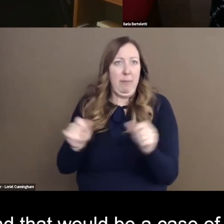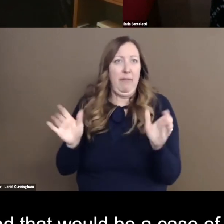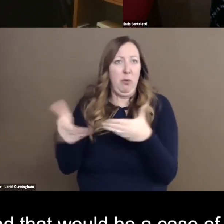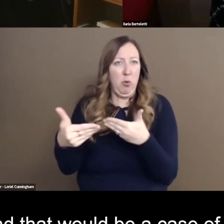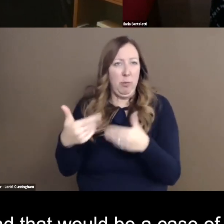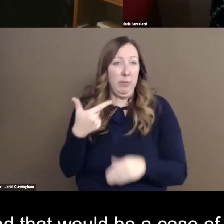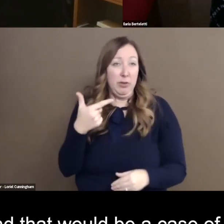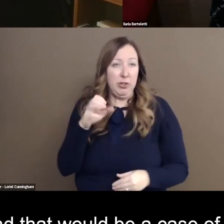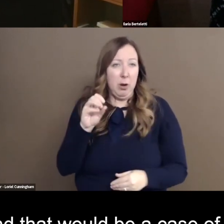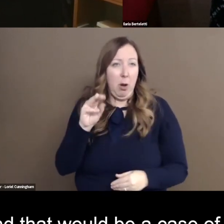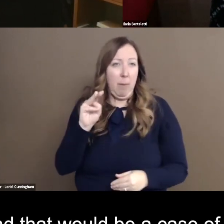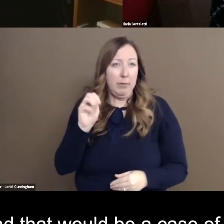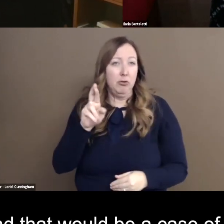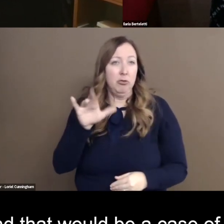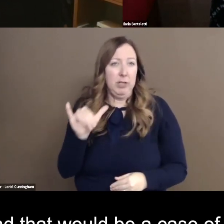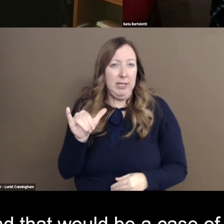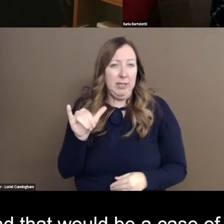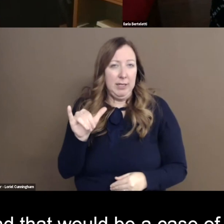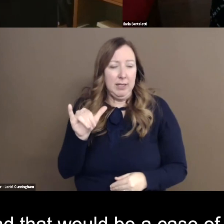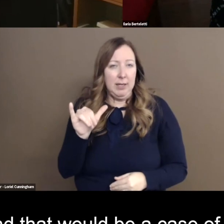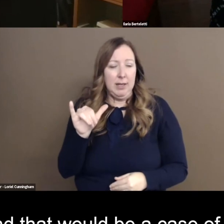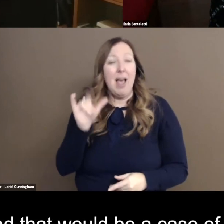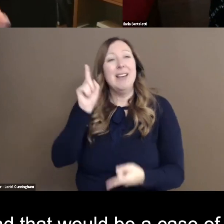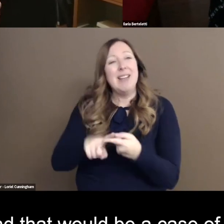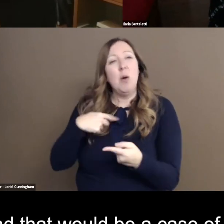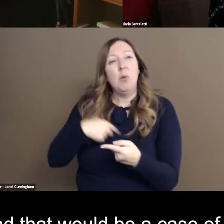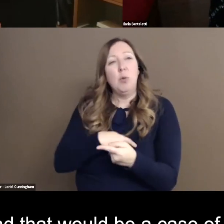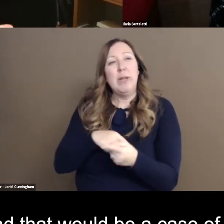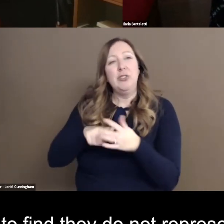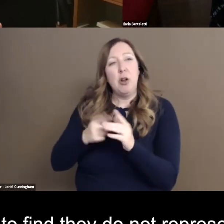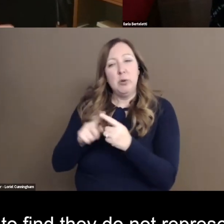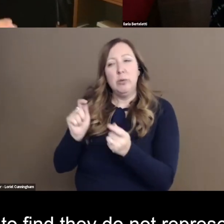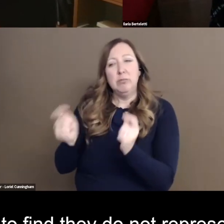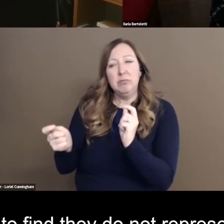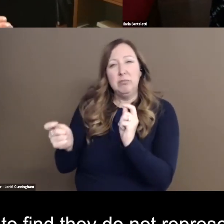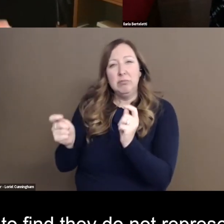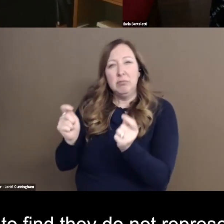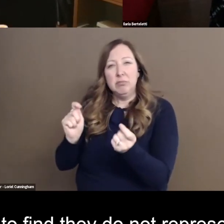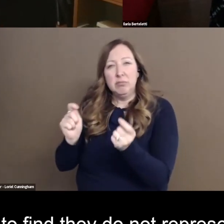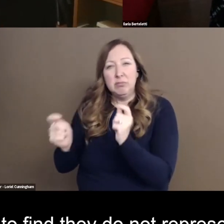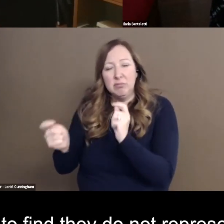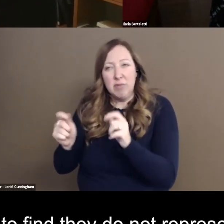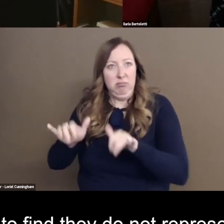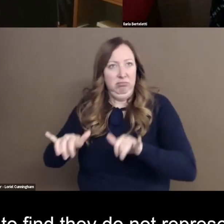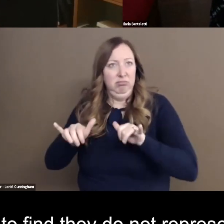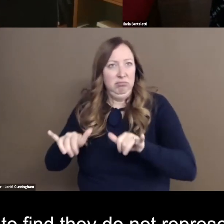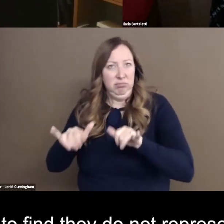and that would be a case of if we had pursued that and continued to find they